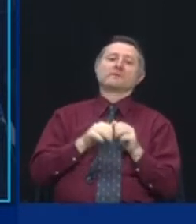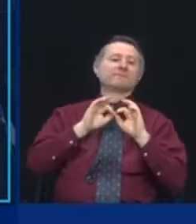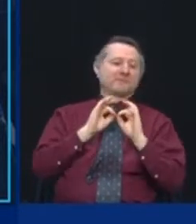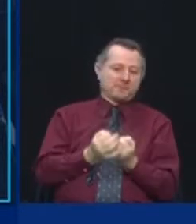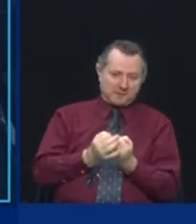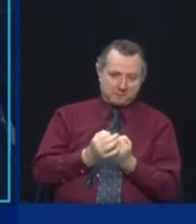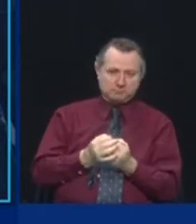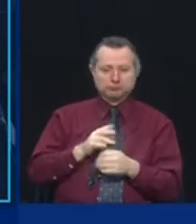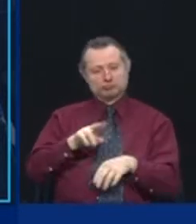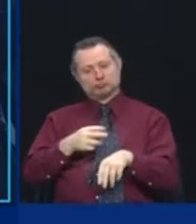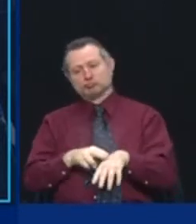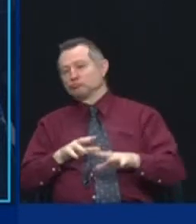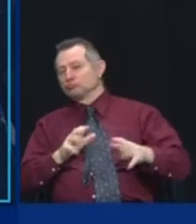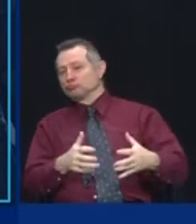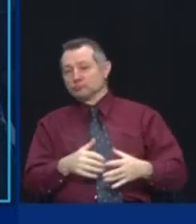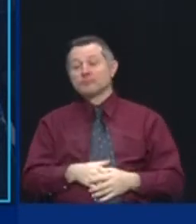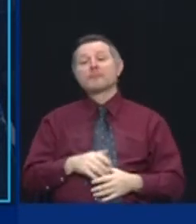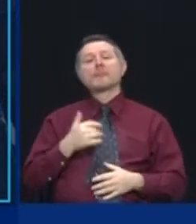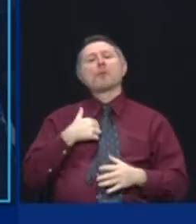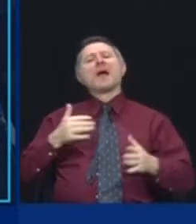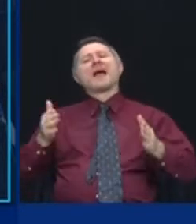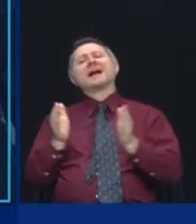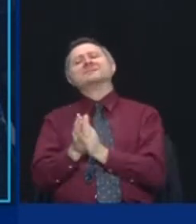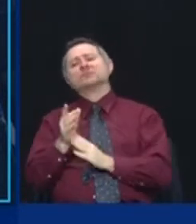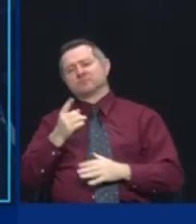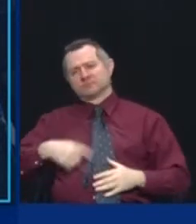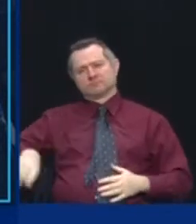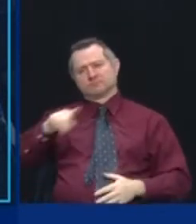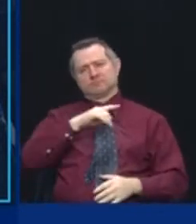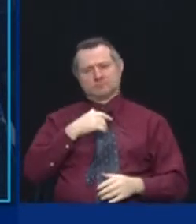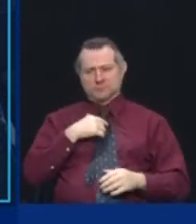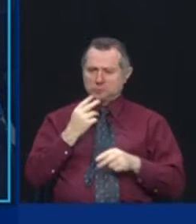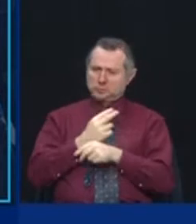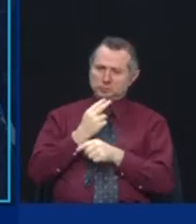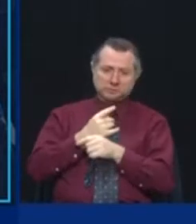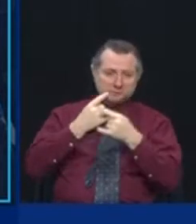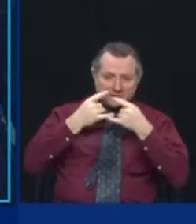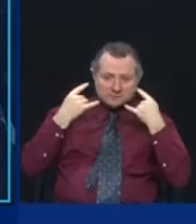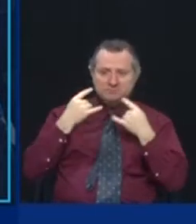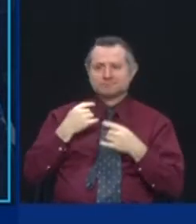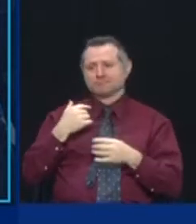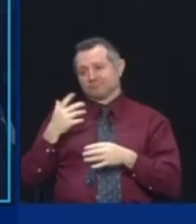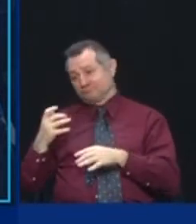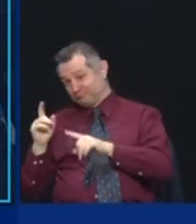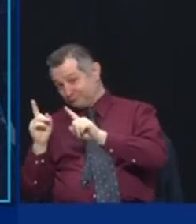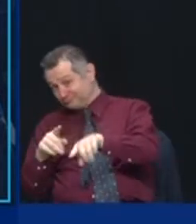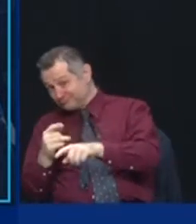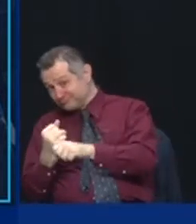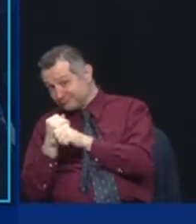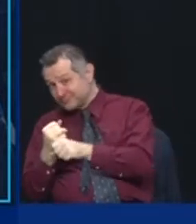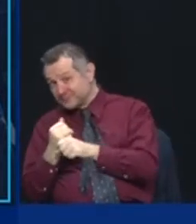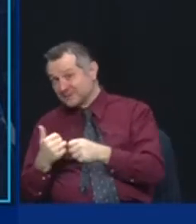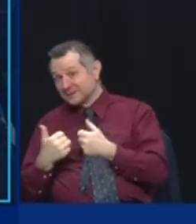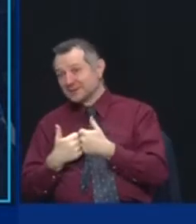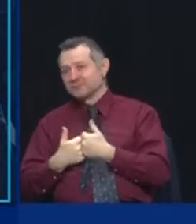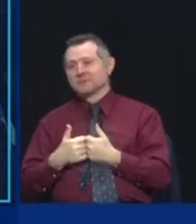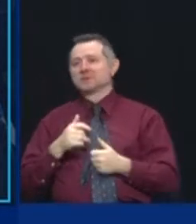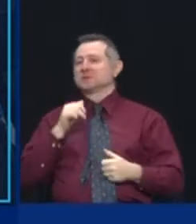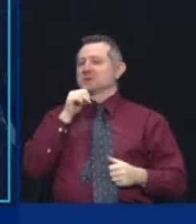CHILD 16 OR UNDER WHO IS NOT ELIGIBLE, THAT CHILD CAN BE SEATED WITH THE FAMILY.